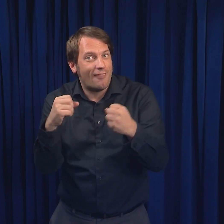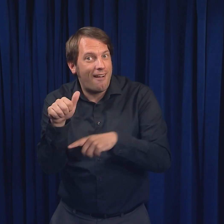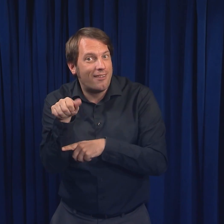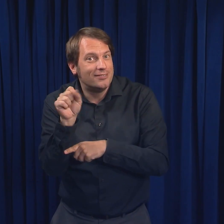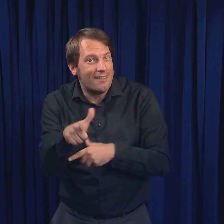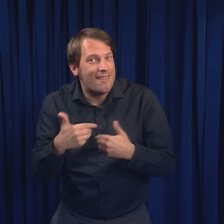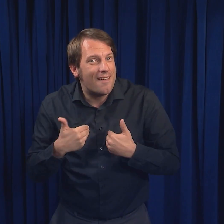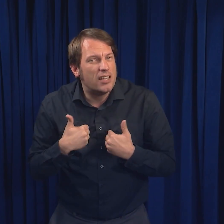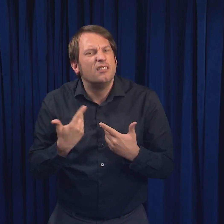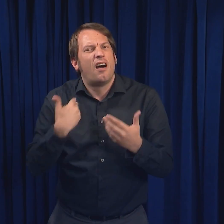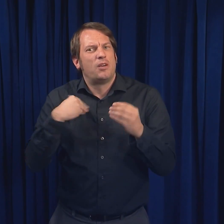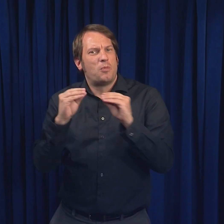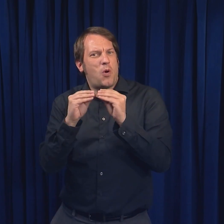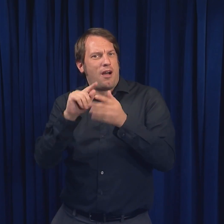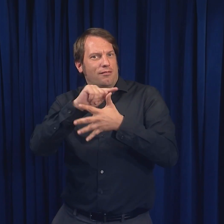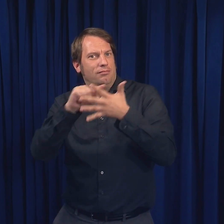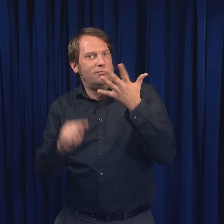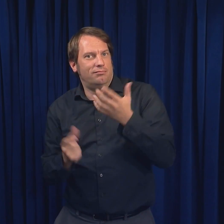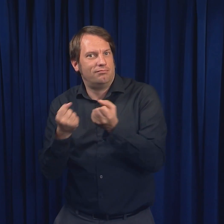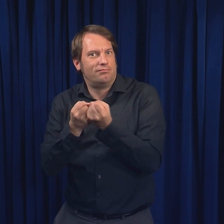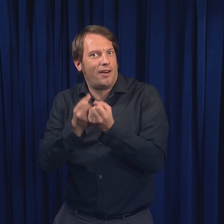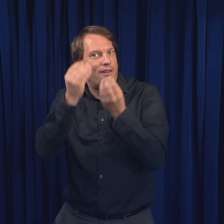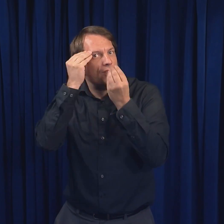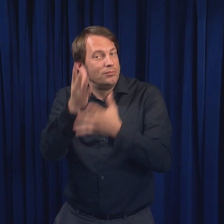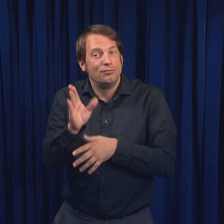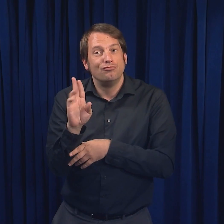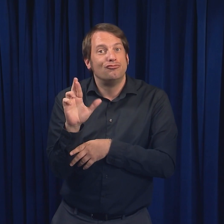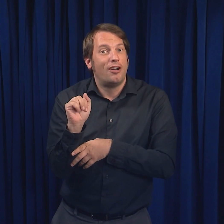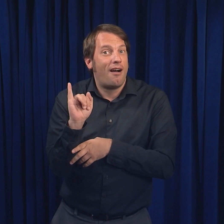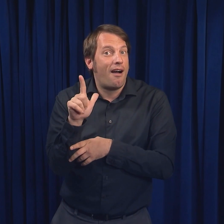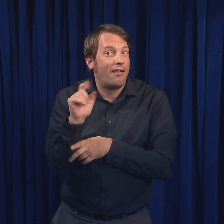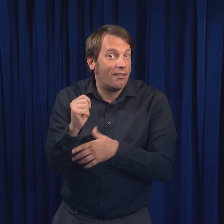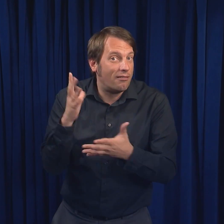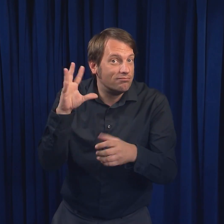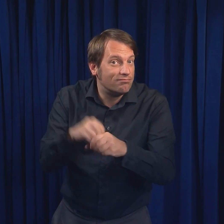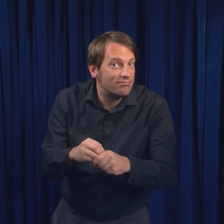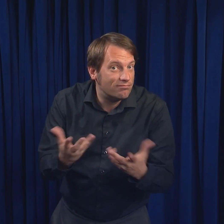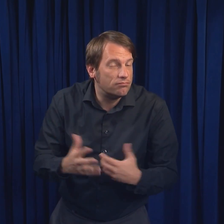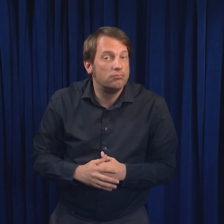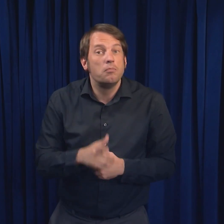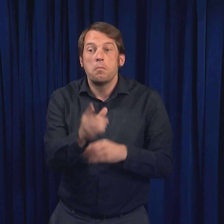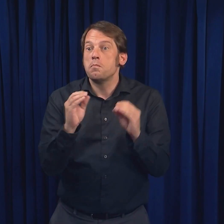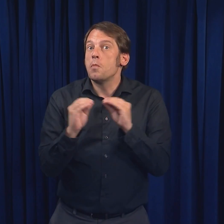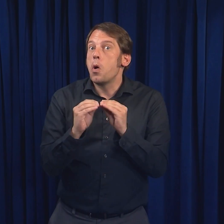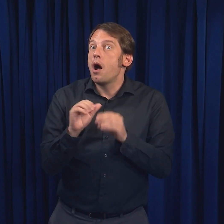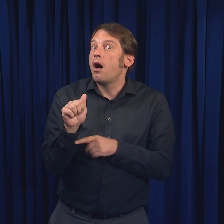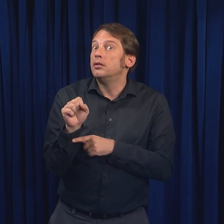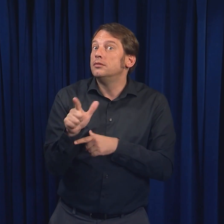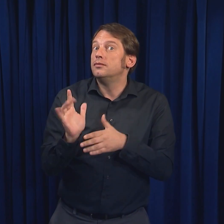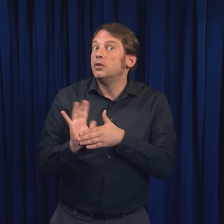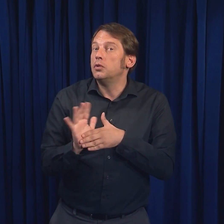and in American sign language, there are also resources in other formats like braille. For